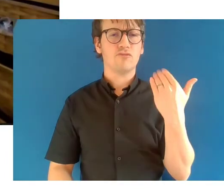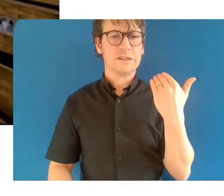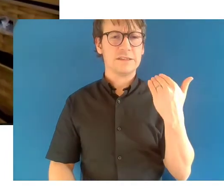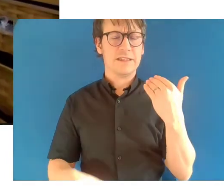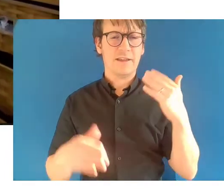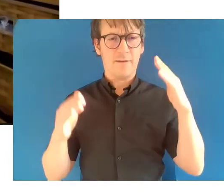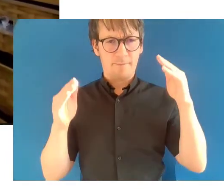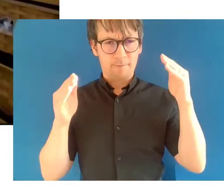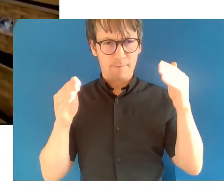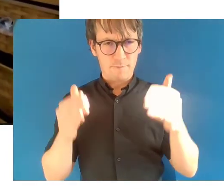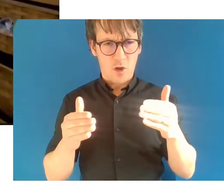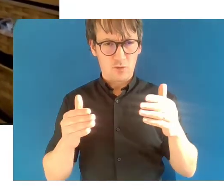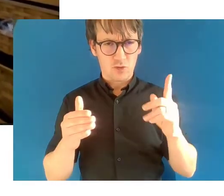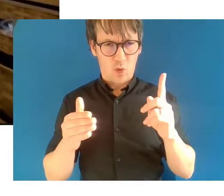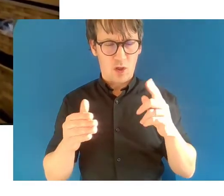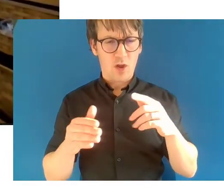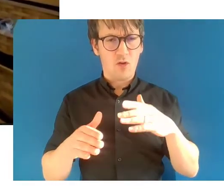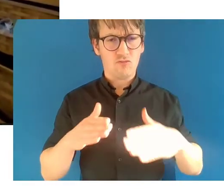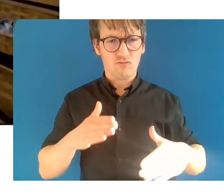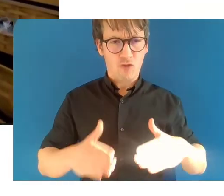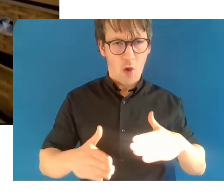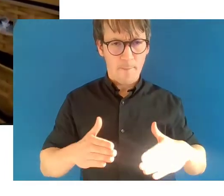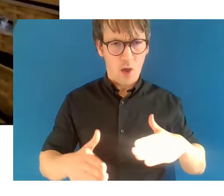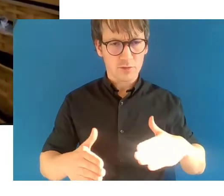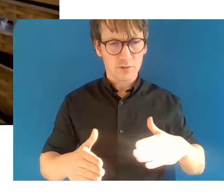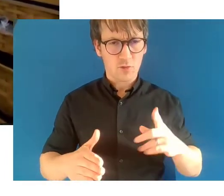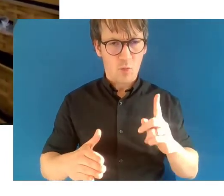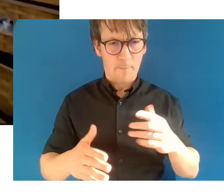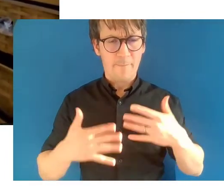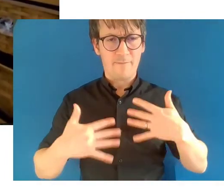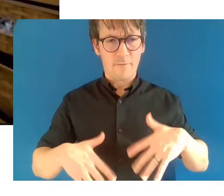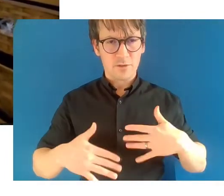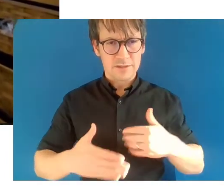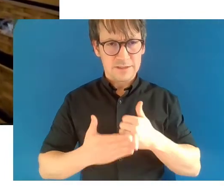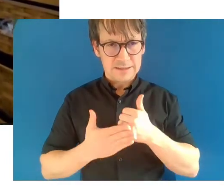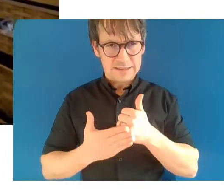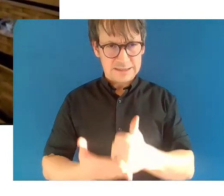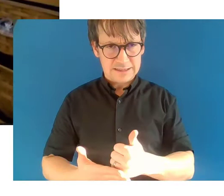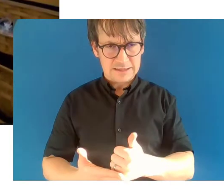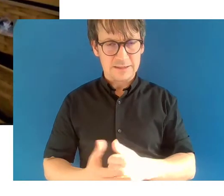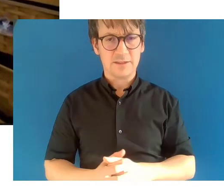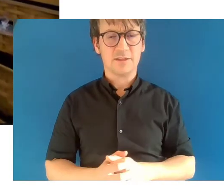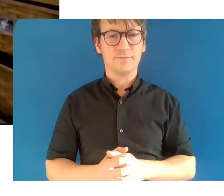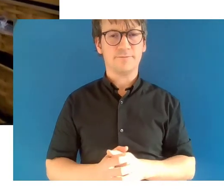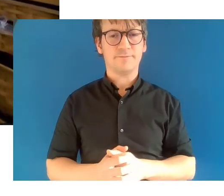So recently we have started to focus more on using robots to provide physical assistance.